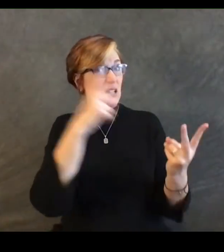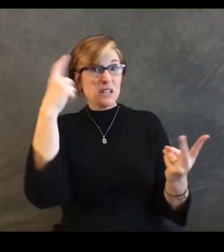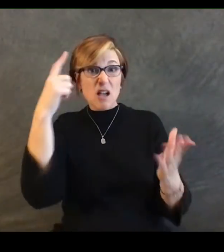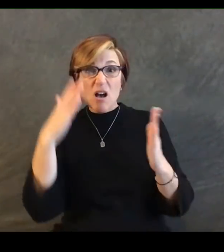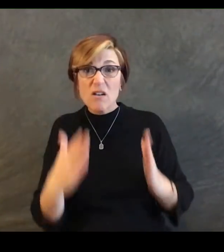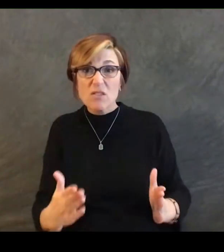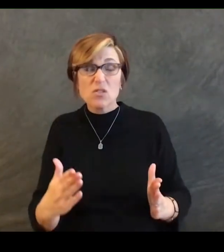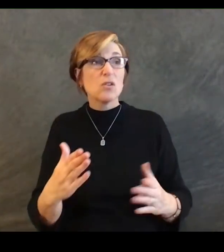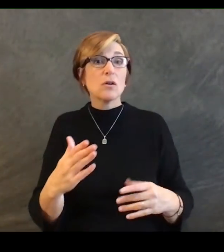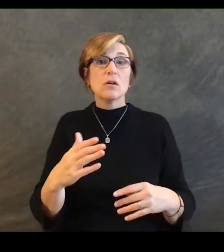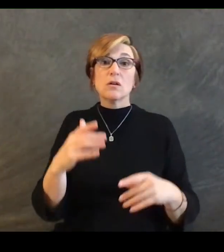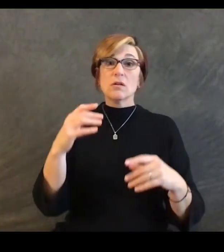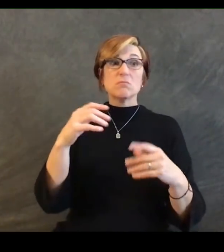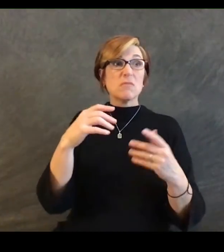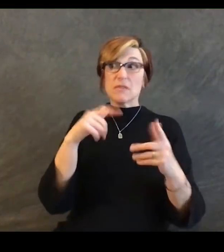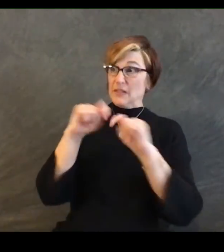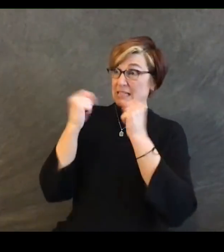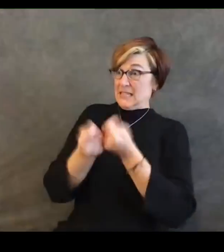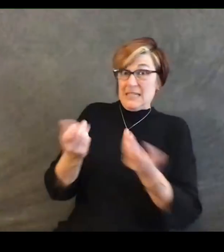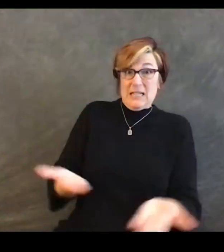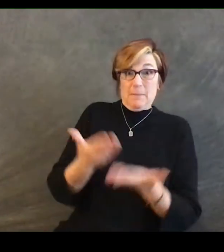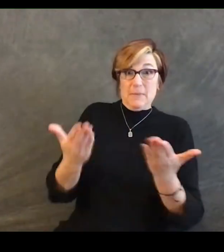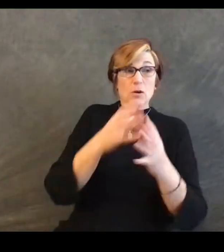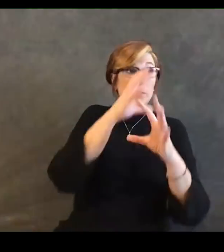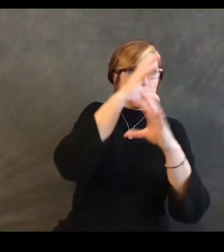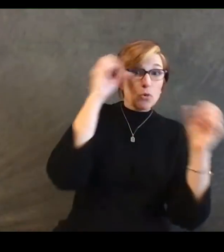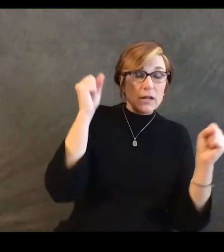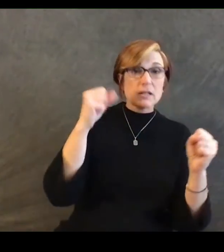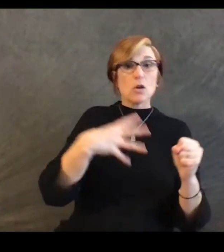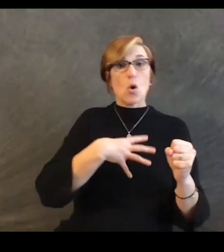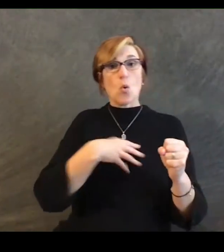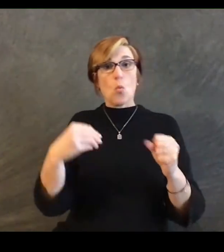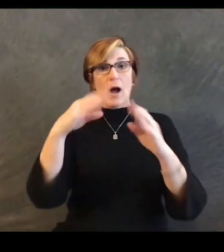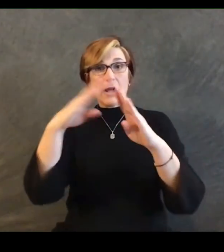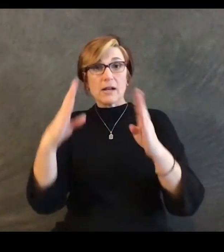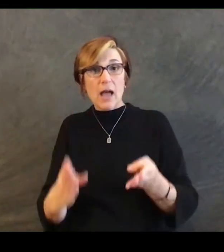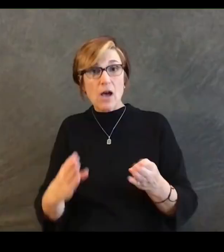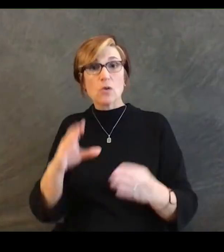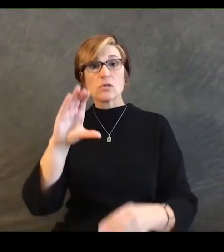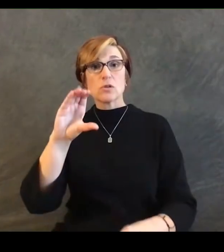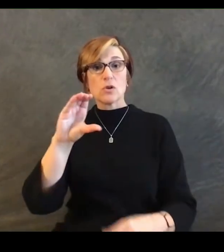president has assembled in the White House coronavirus task force confident